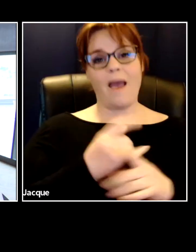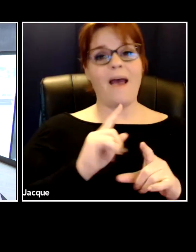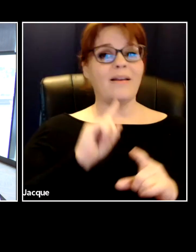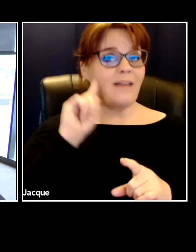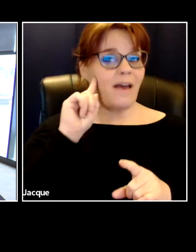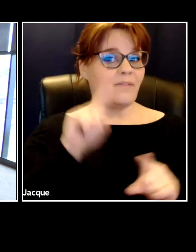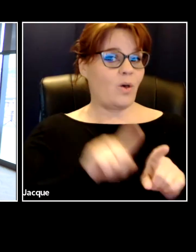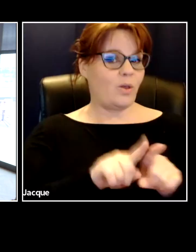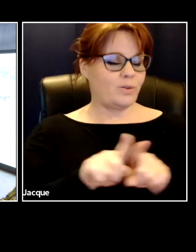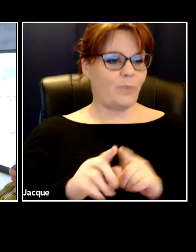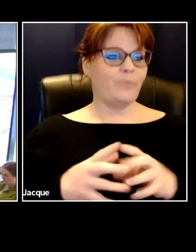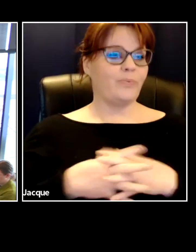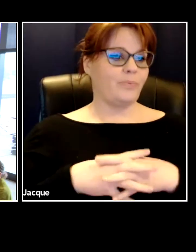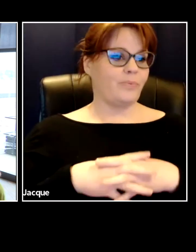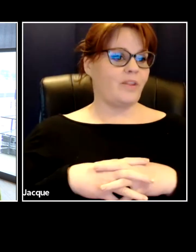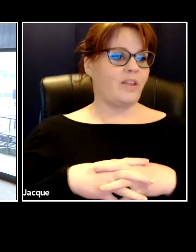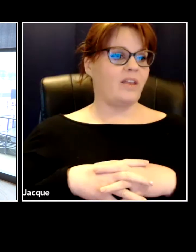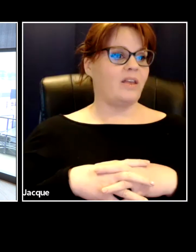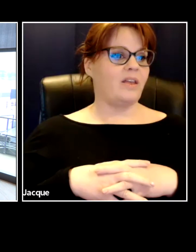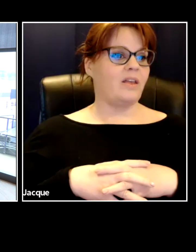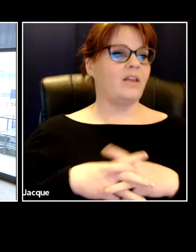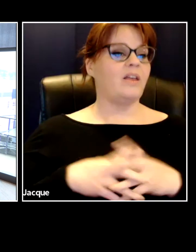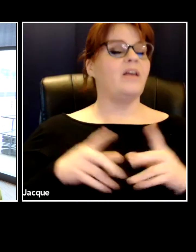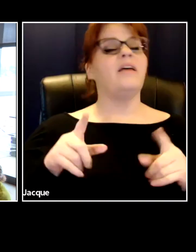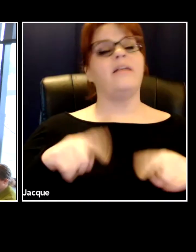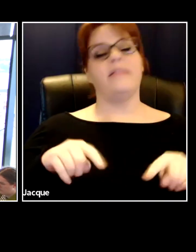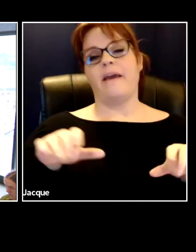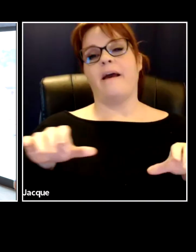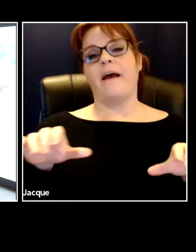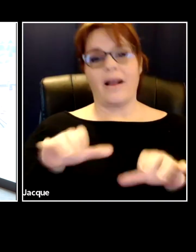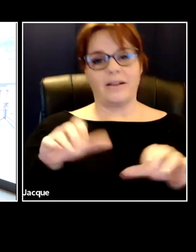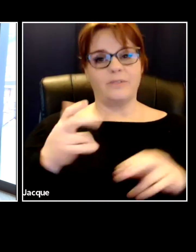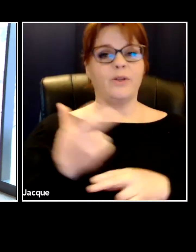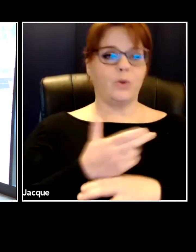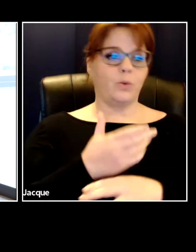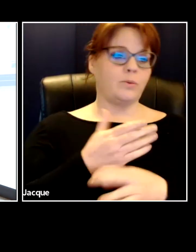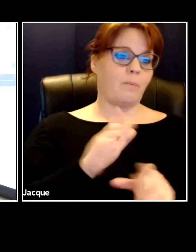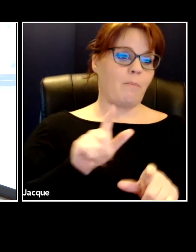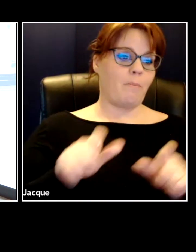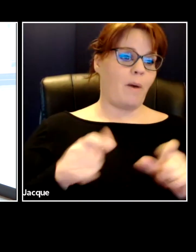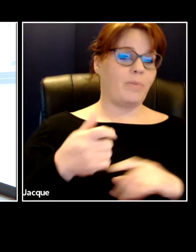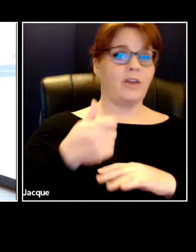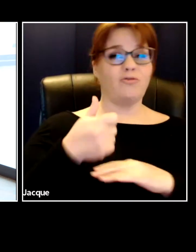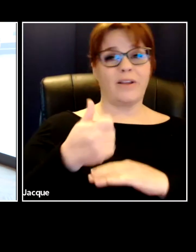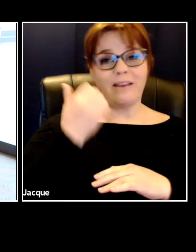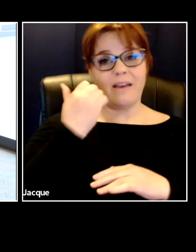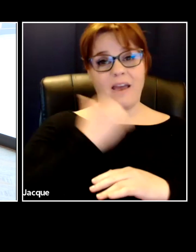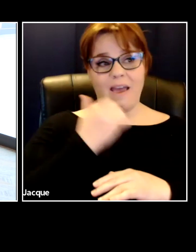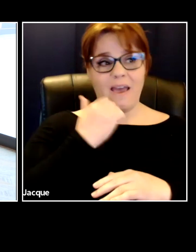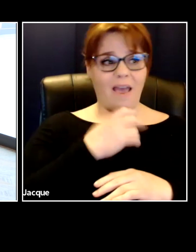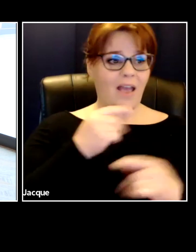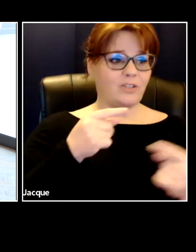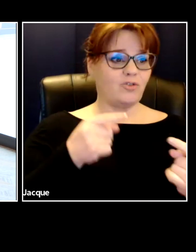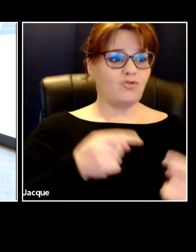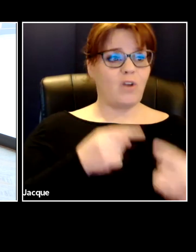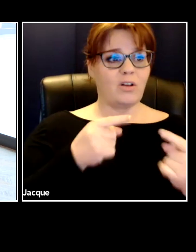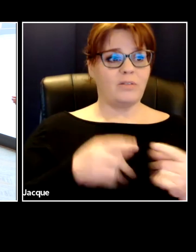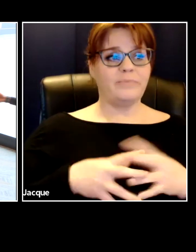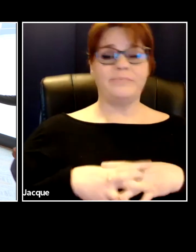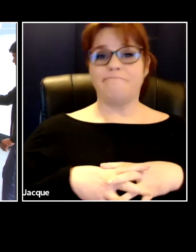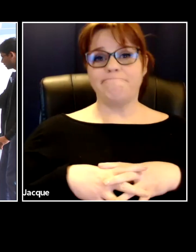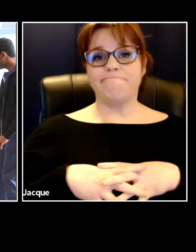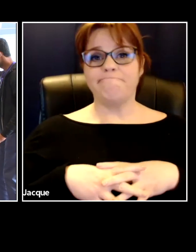they are actively using public transit every day. Yep. And struggle with it. Yeah. All right. And if